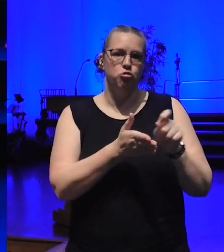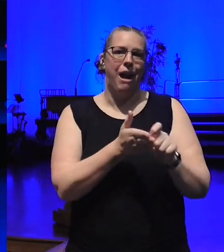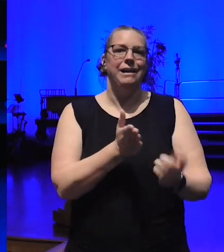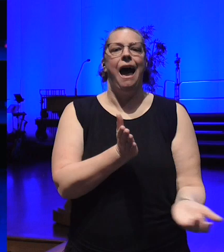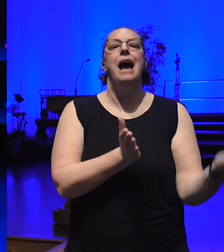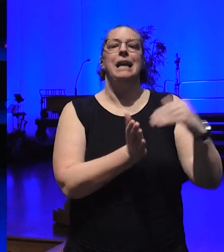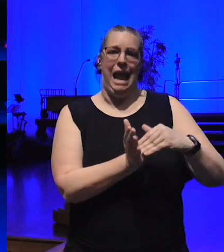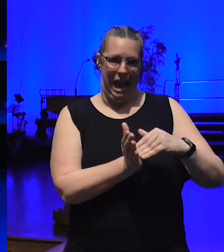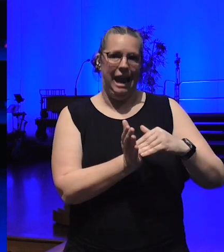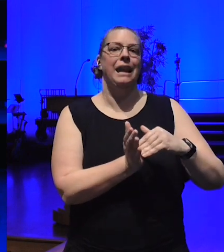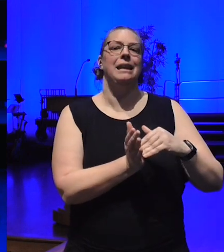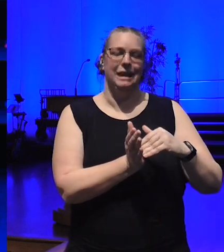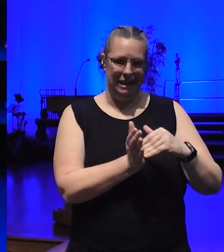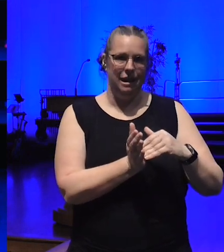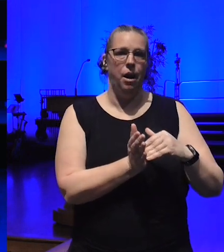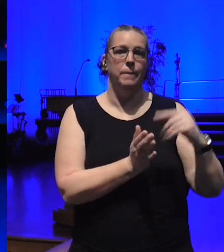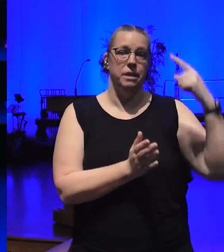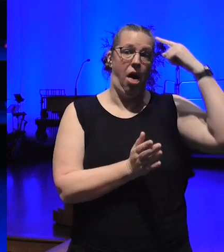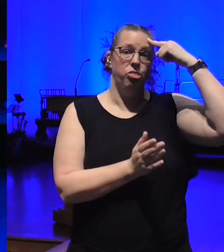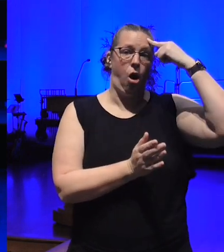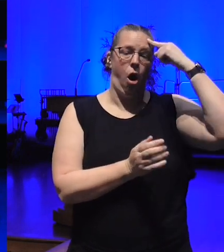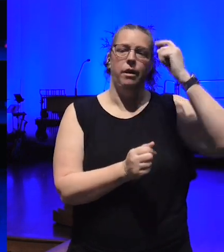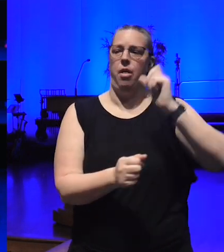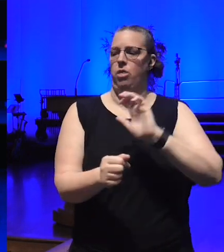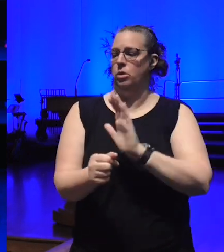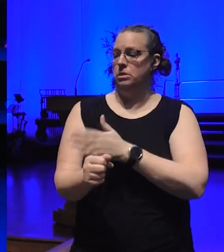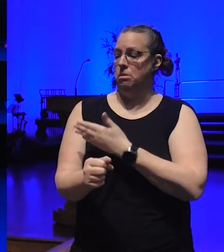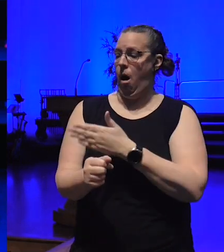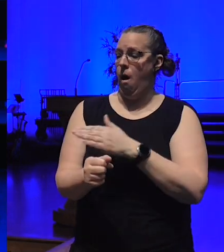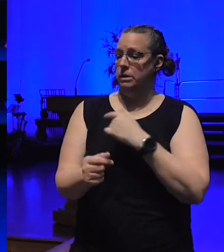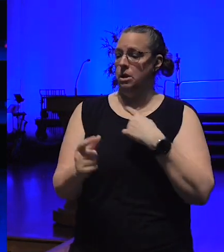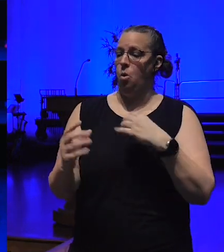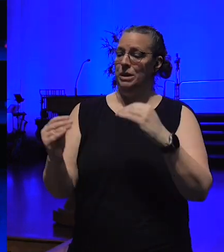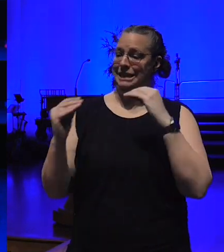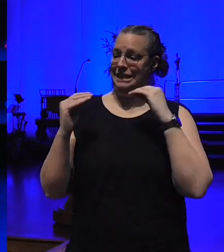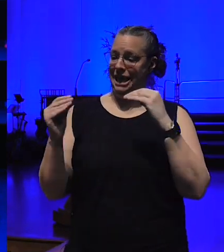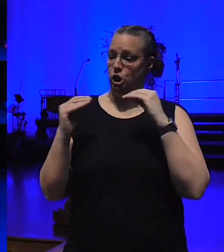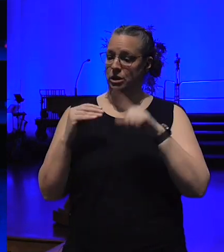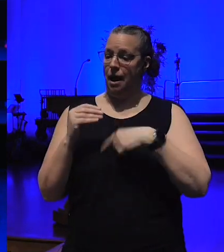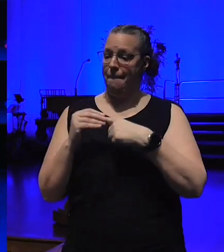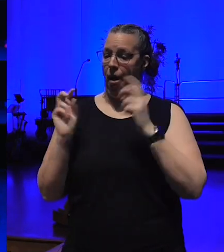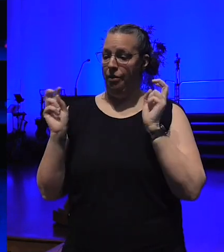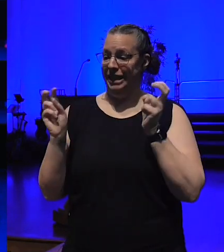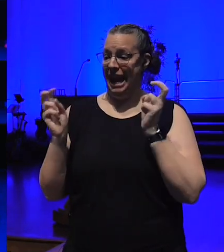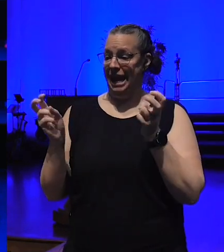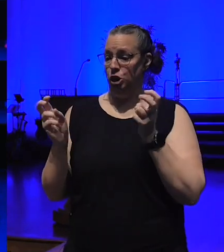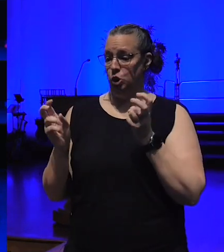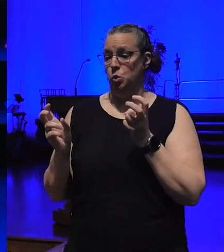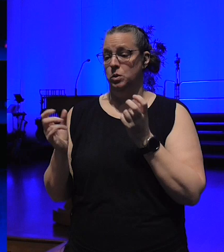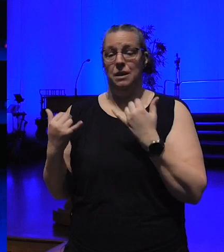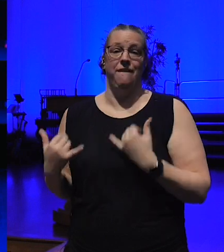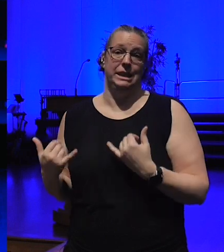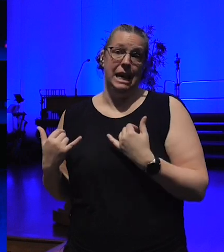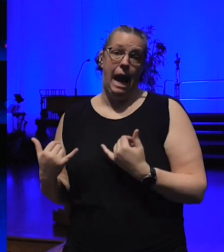that these songs also had a lot to teach us about all the issues that we're dealing with today in